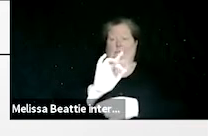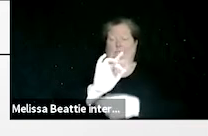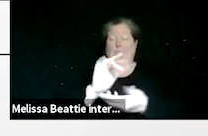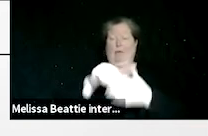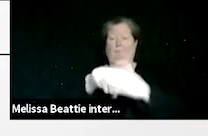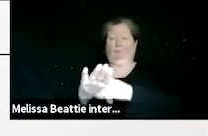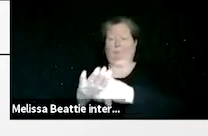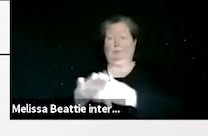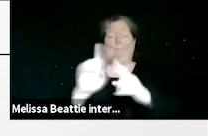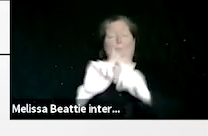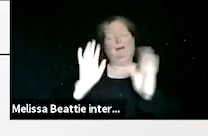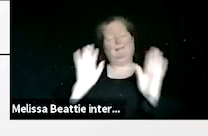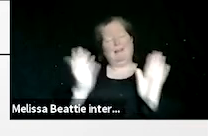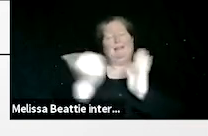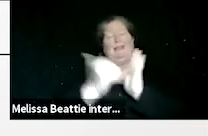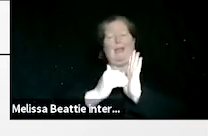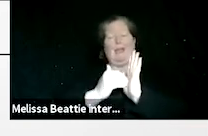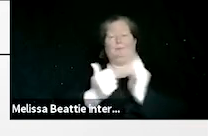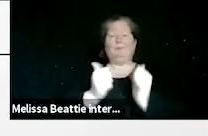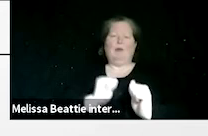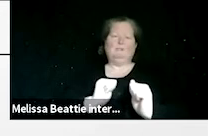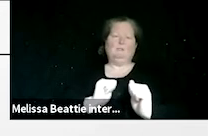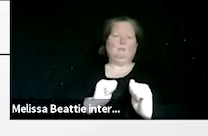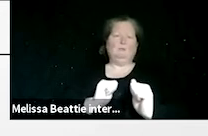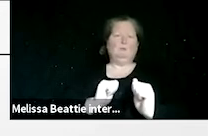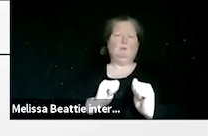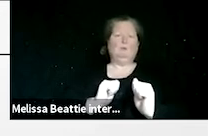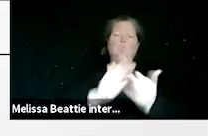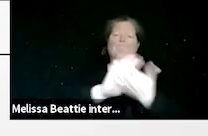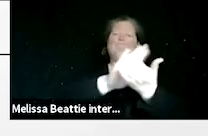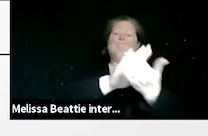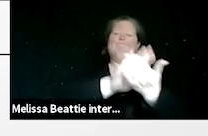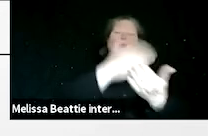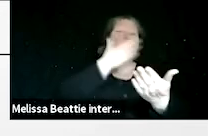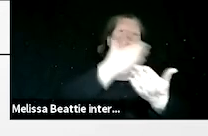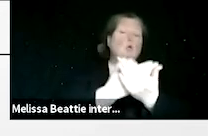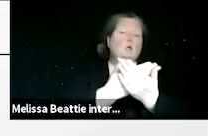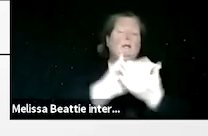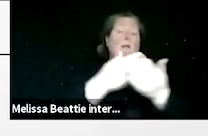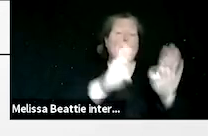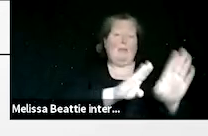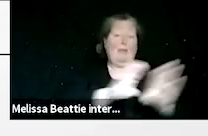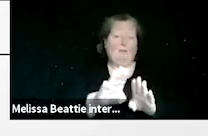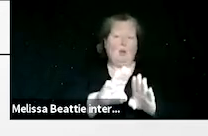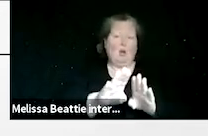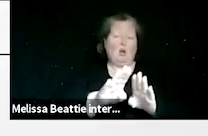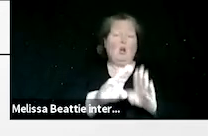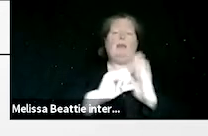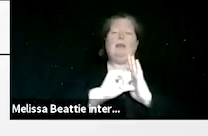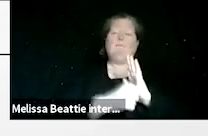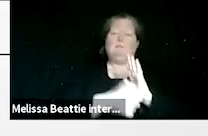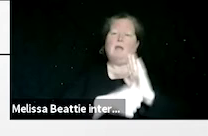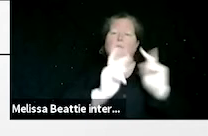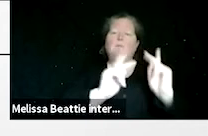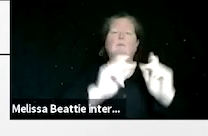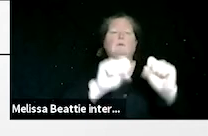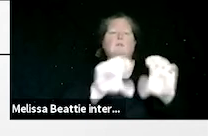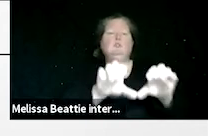Ben Woelk: reward good behavior emphasize that people could do this and do well at it. So I had